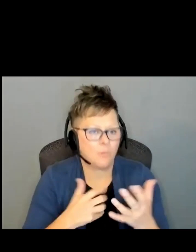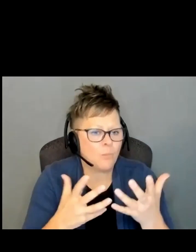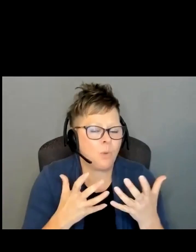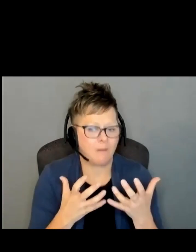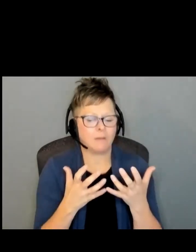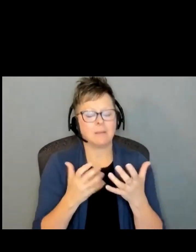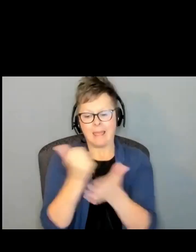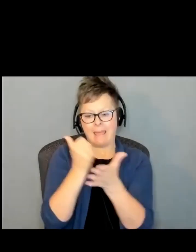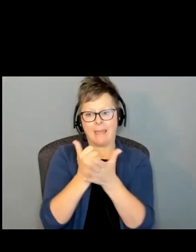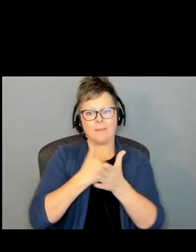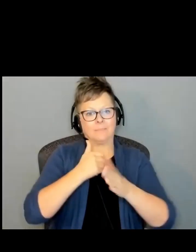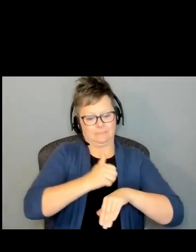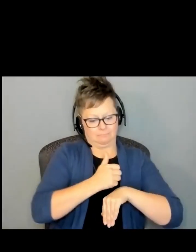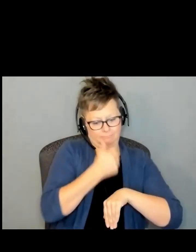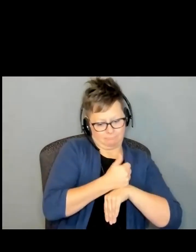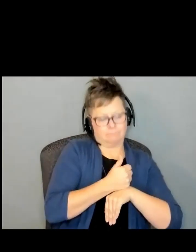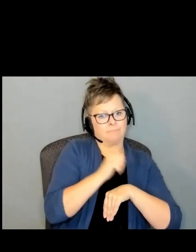And I have even friends and networks there that are there.